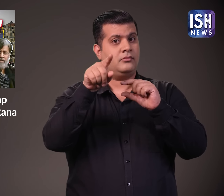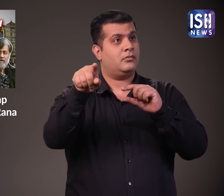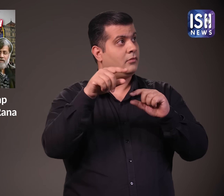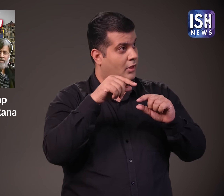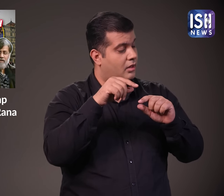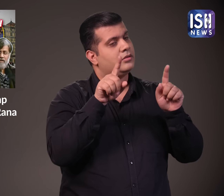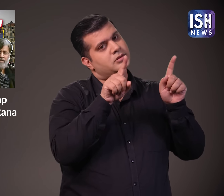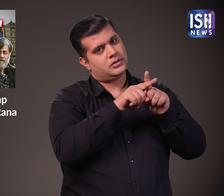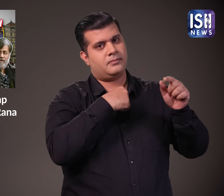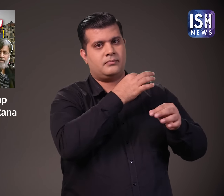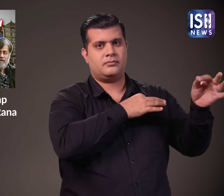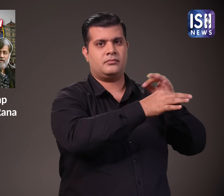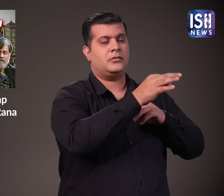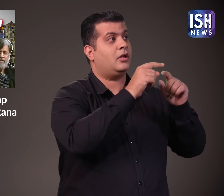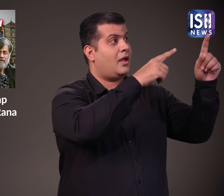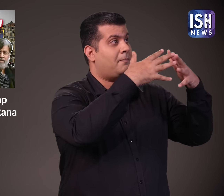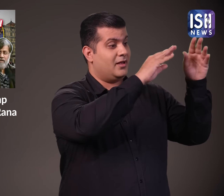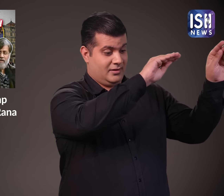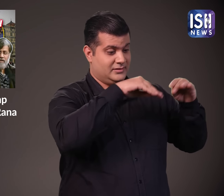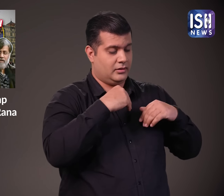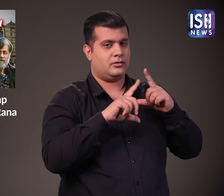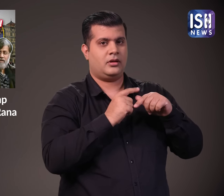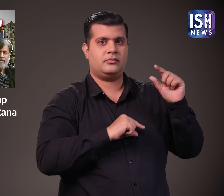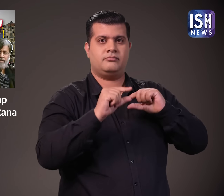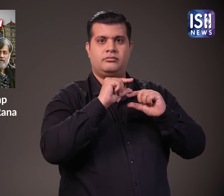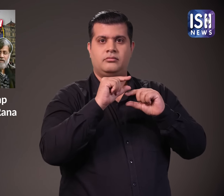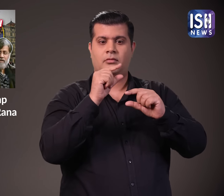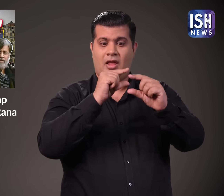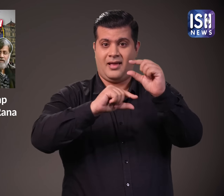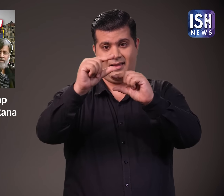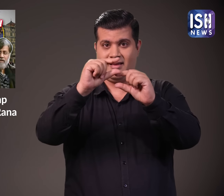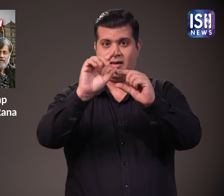then that country will also impose tariffs on goods received from US.